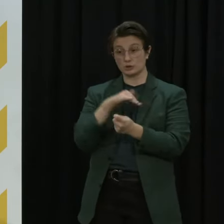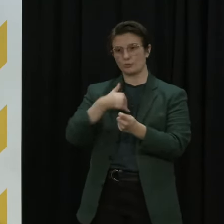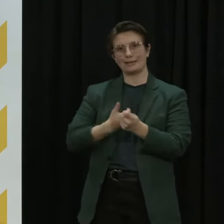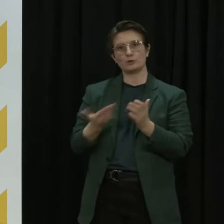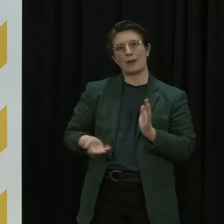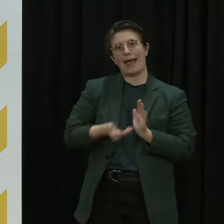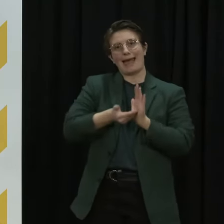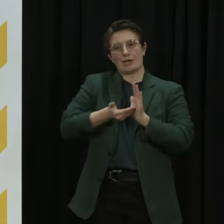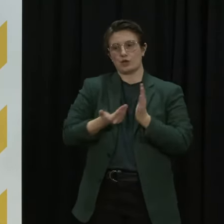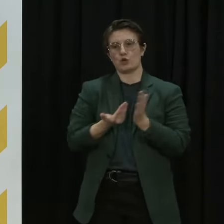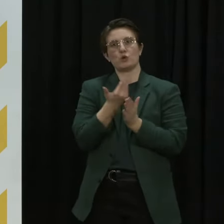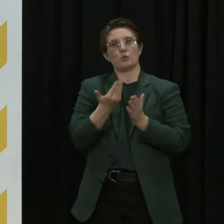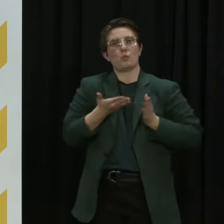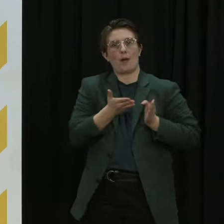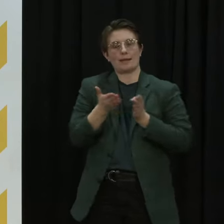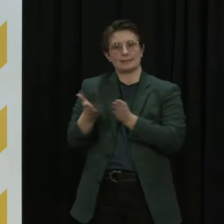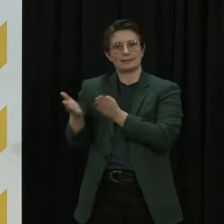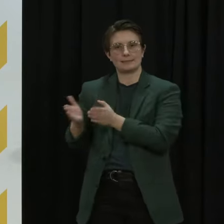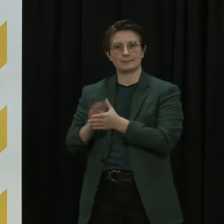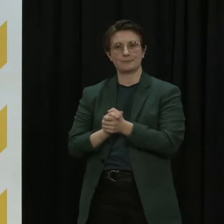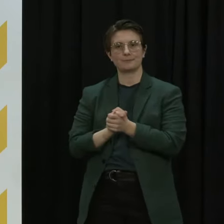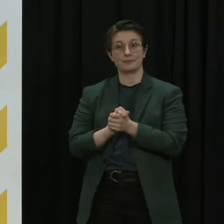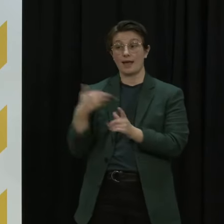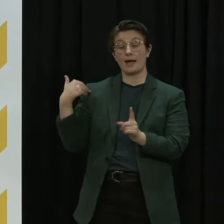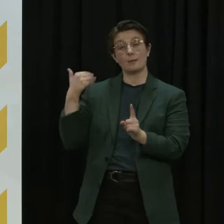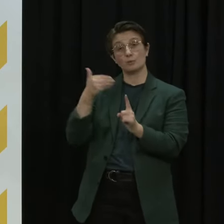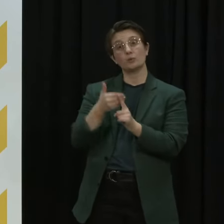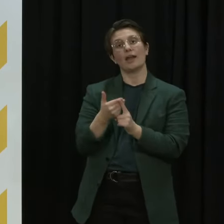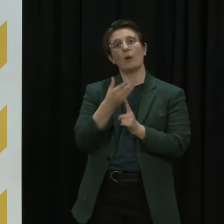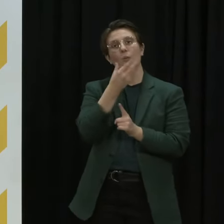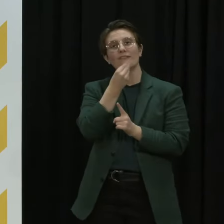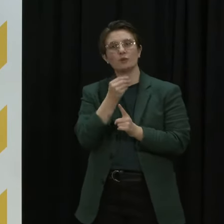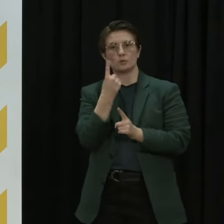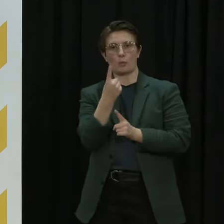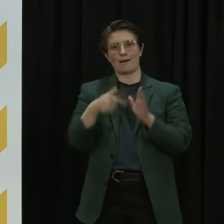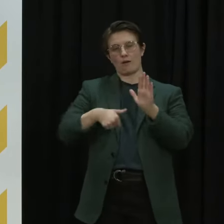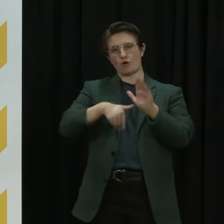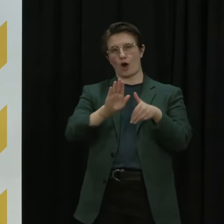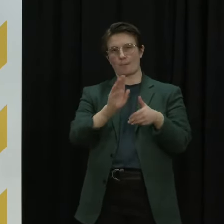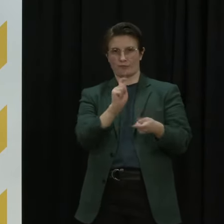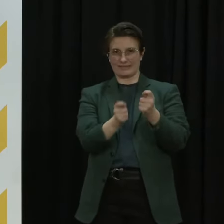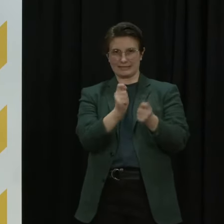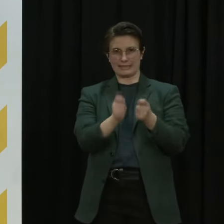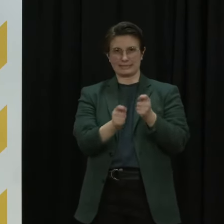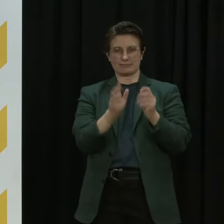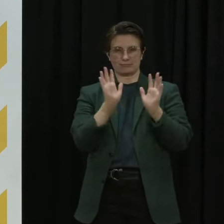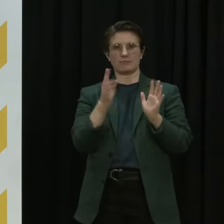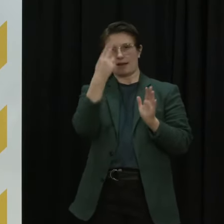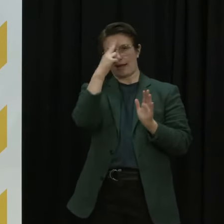population is providing more options for us.